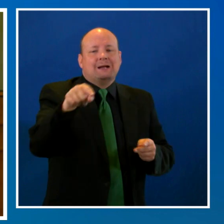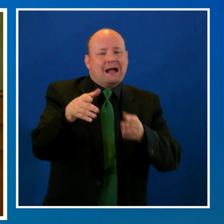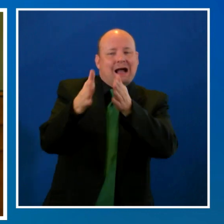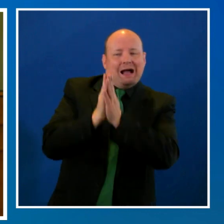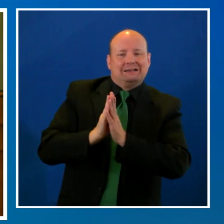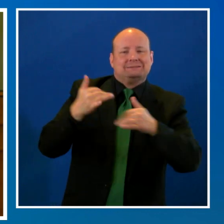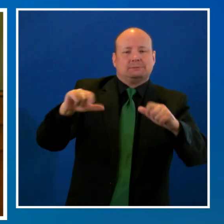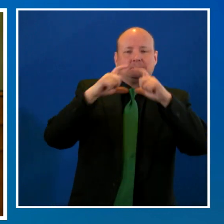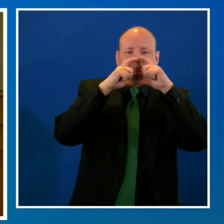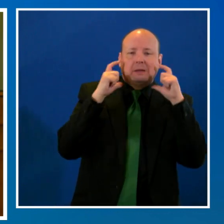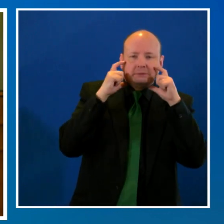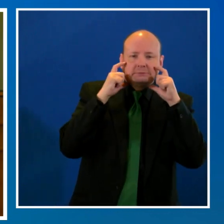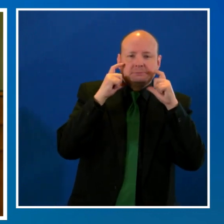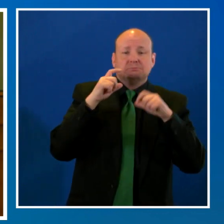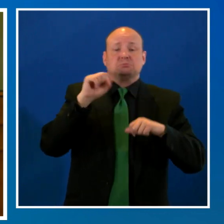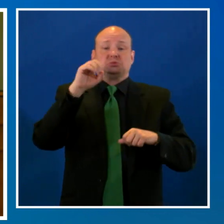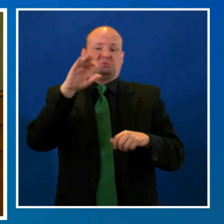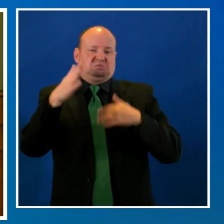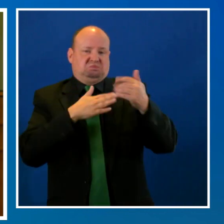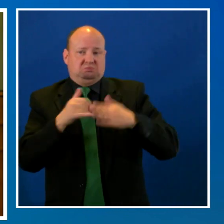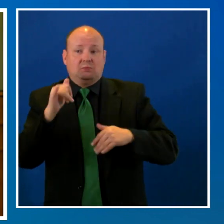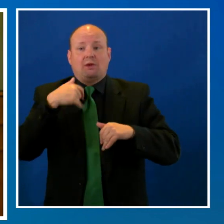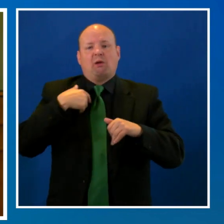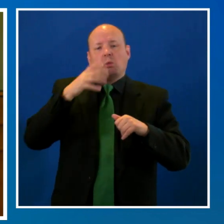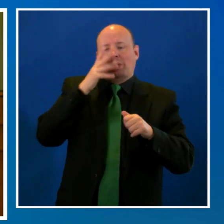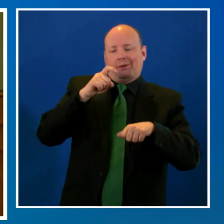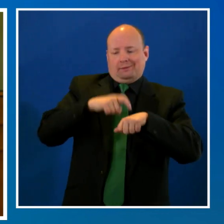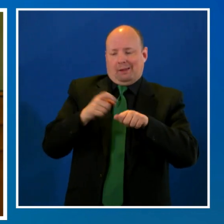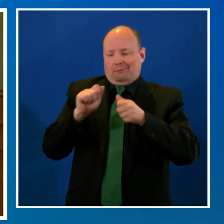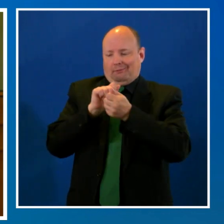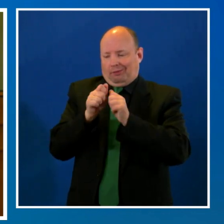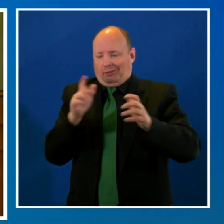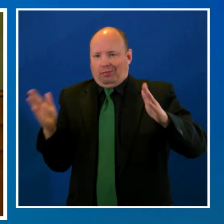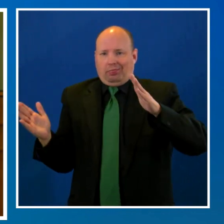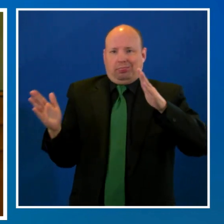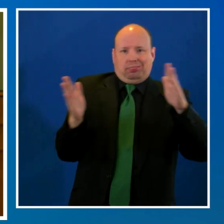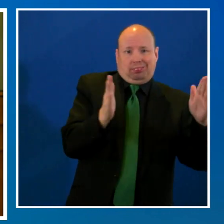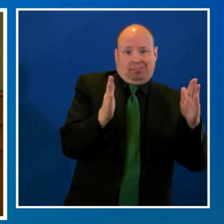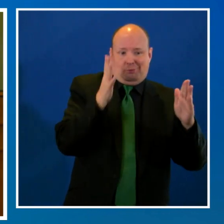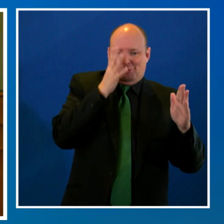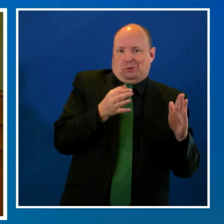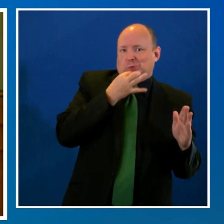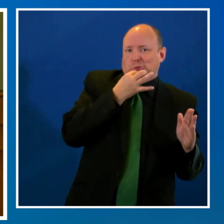all of us. Well, this news is welcome for most in the community.